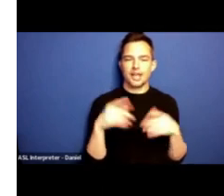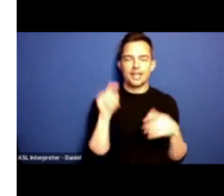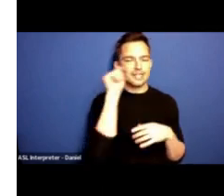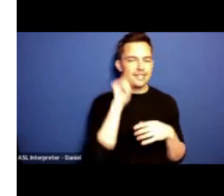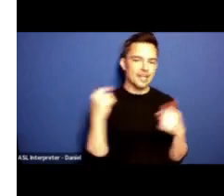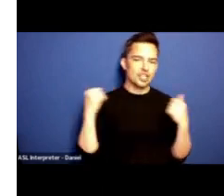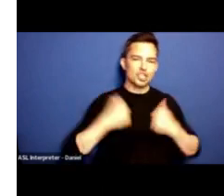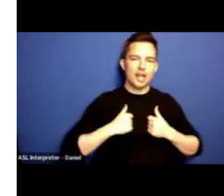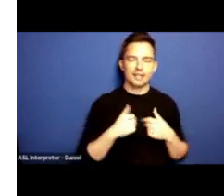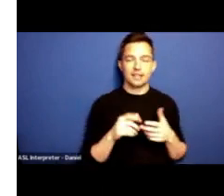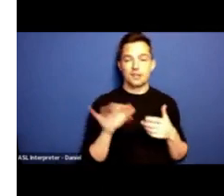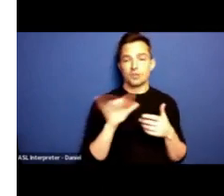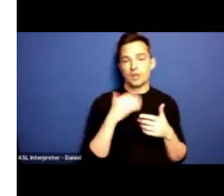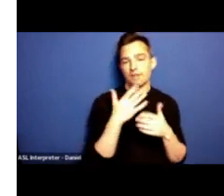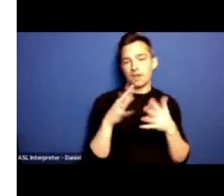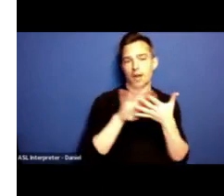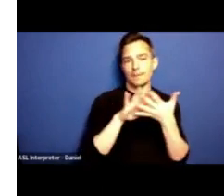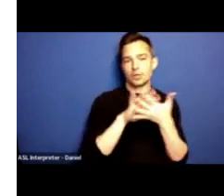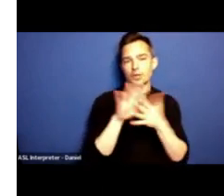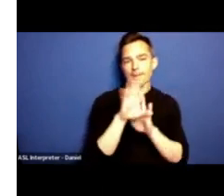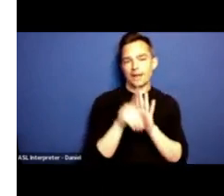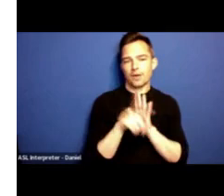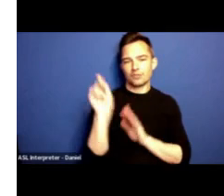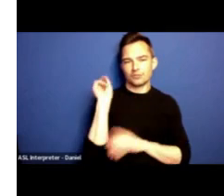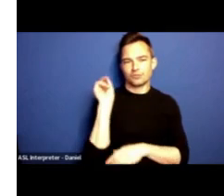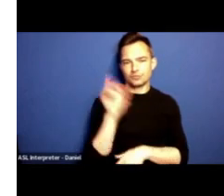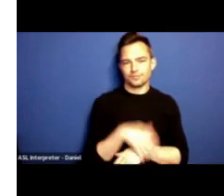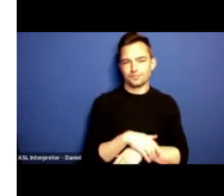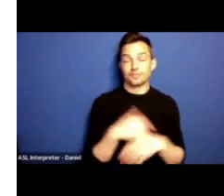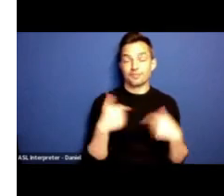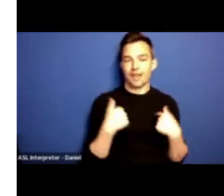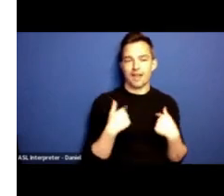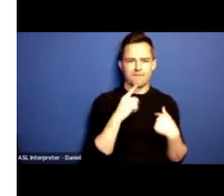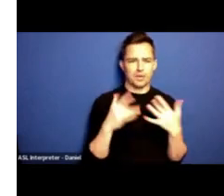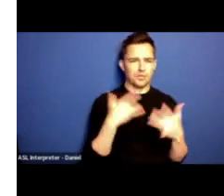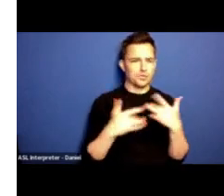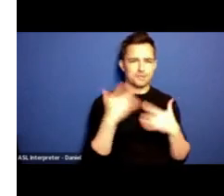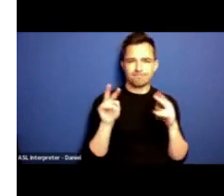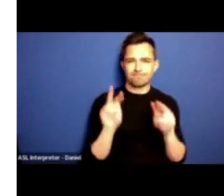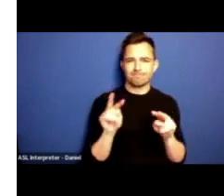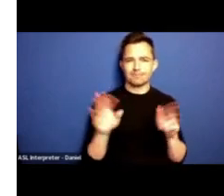on. And I have a blurred background. I am very enthusiastic to be here. The